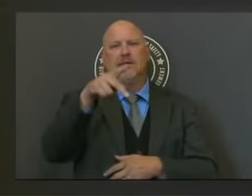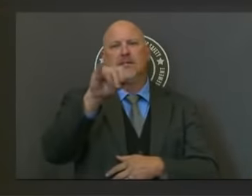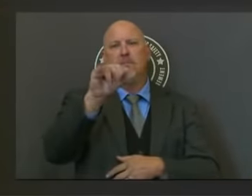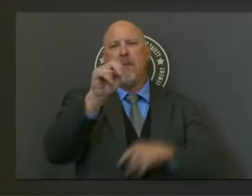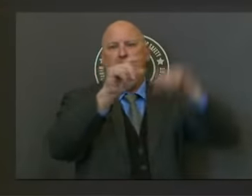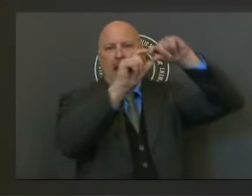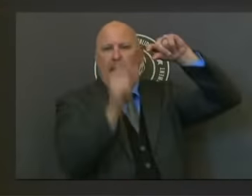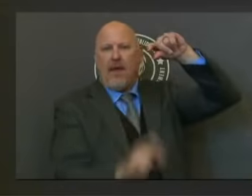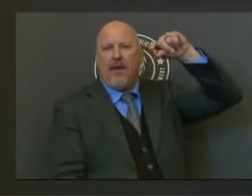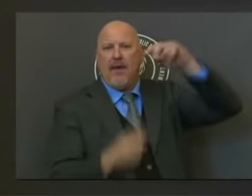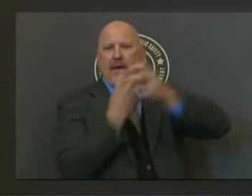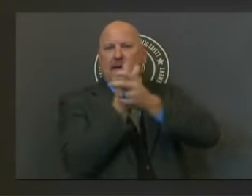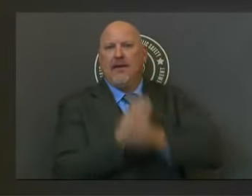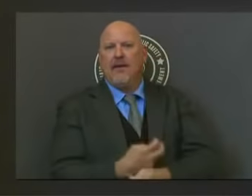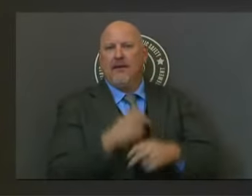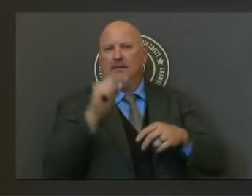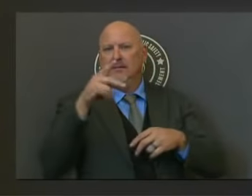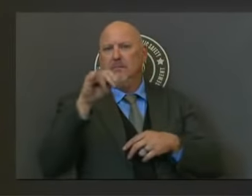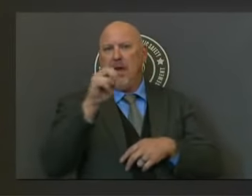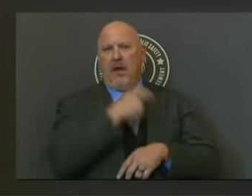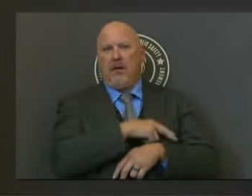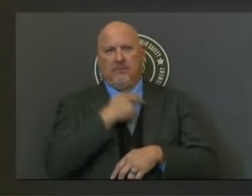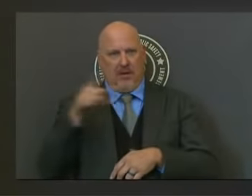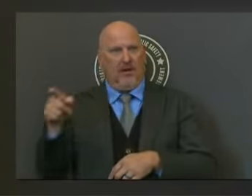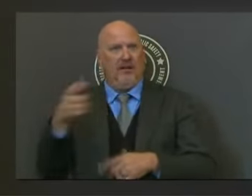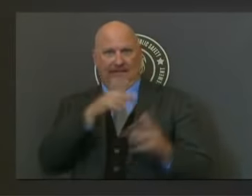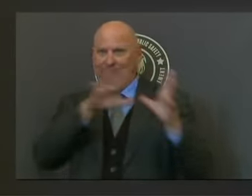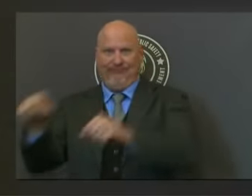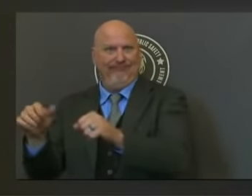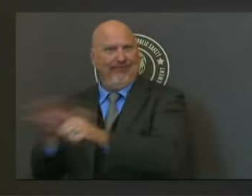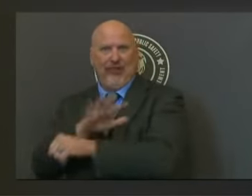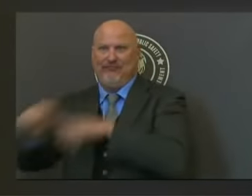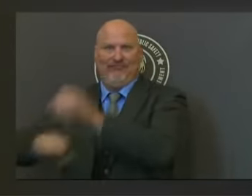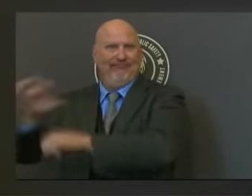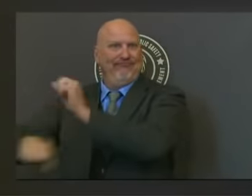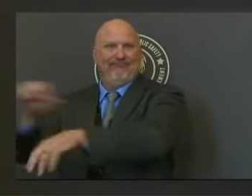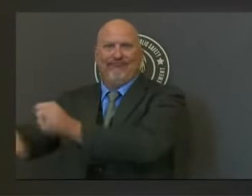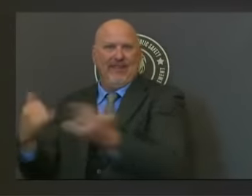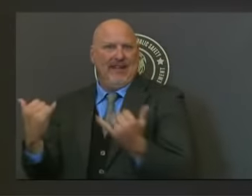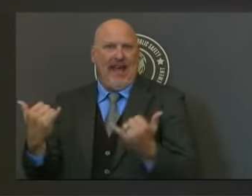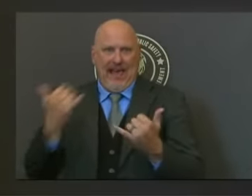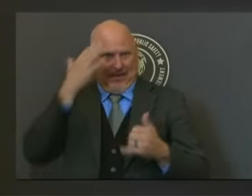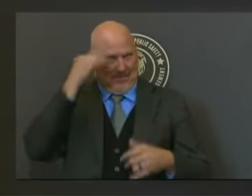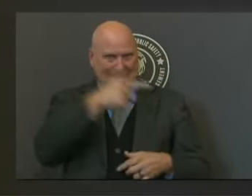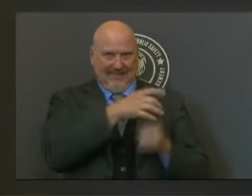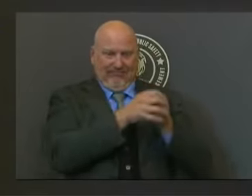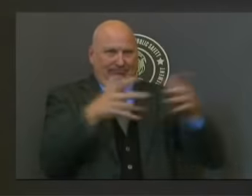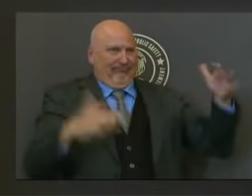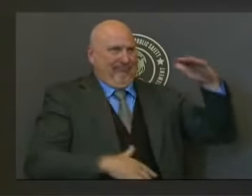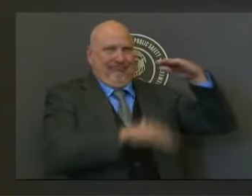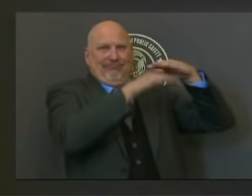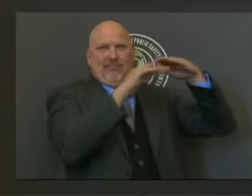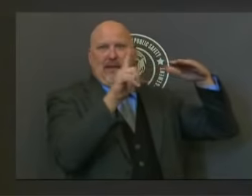medicine hospital medicine and infectious disease will next be